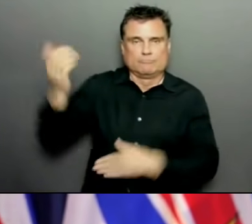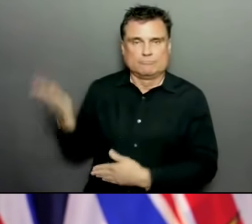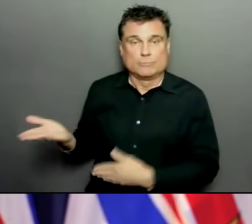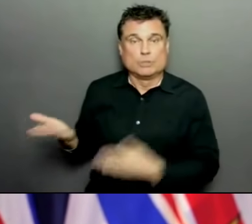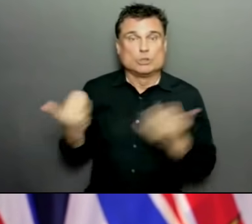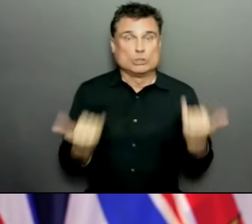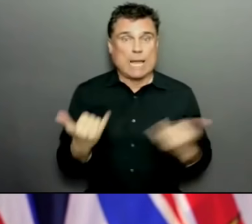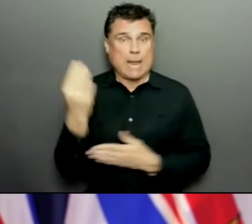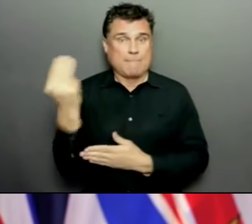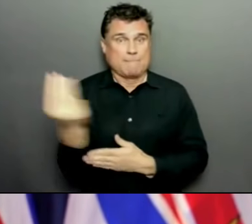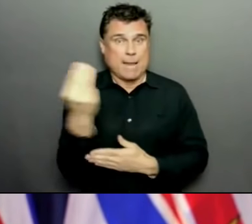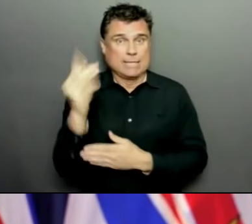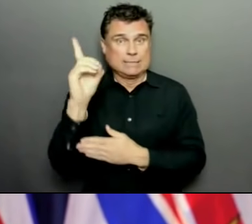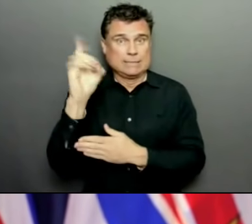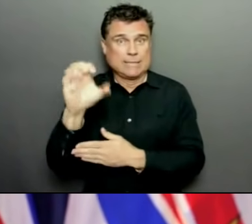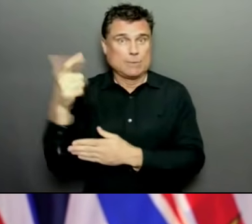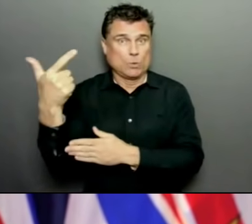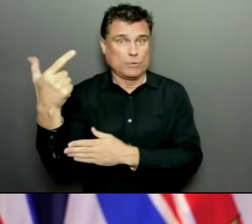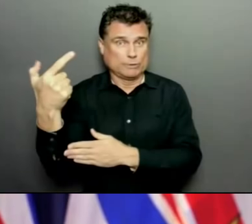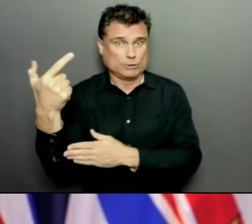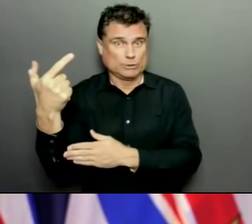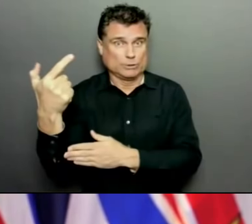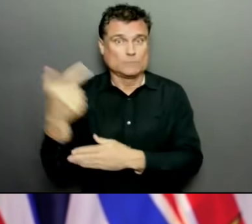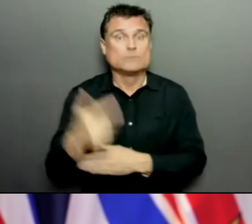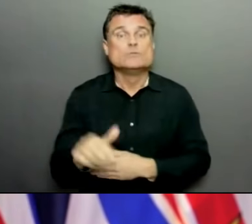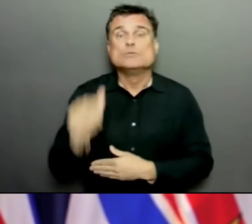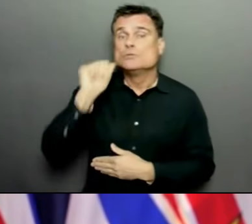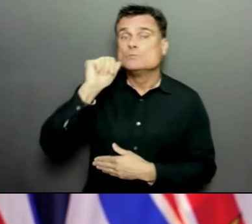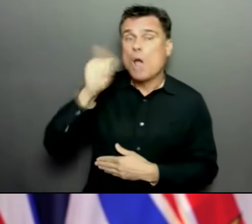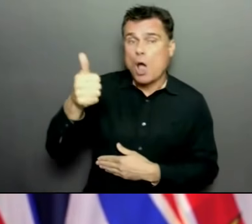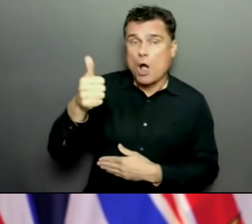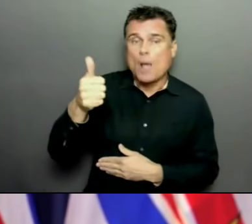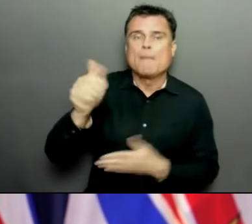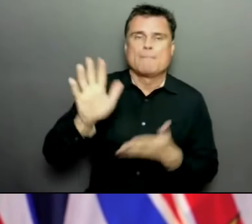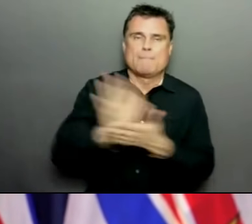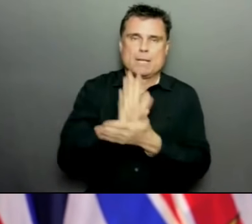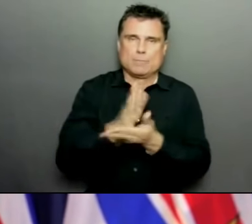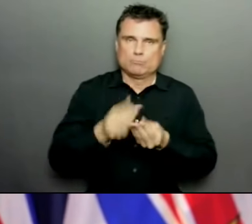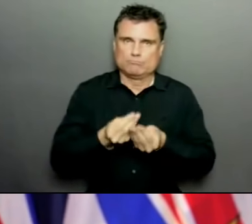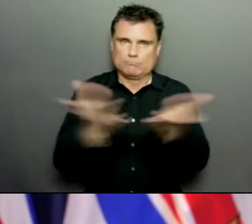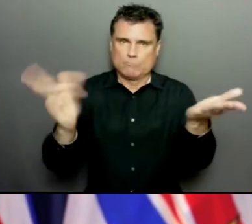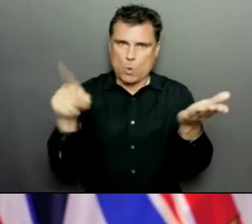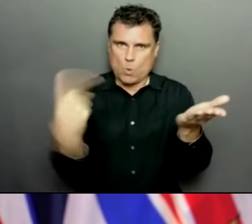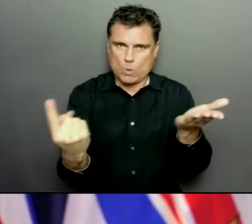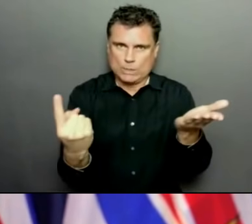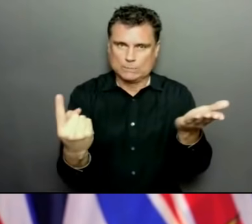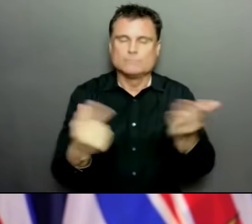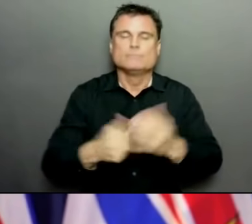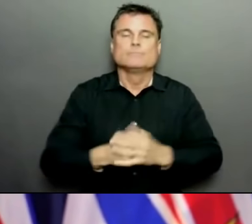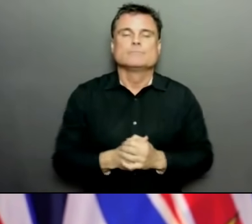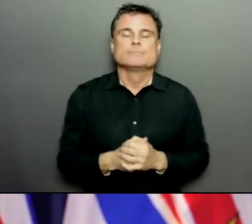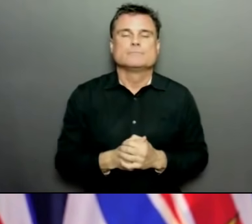This is the COVID-19 briefing for British Columbia for Monday, December 21. Tomorrow, December 22 we will have a written briefing at 3 o'clock